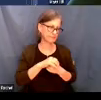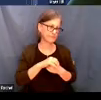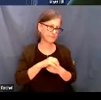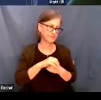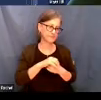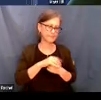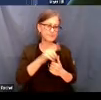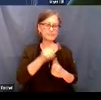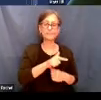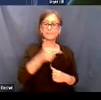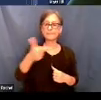I'll turn it over to Matt now.